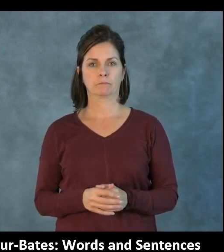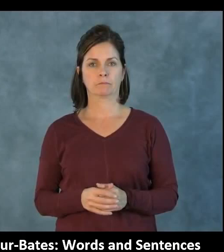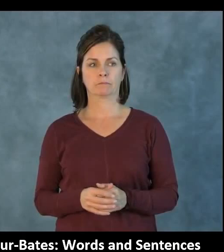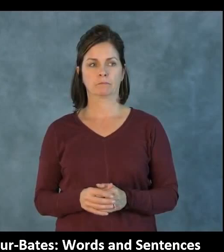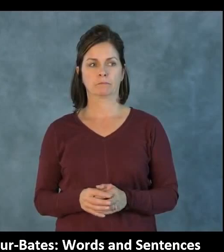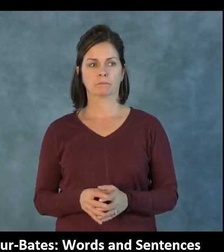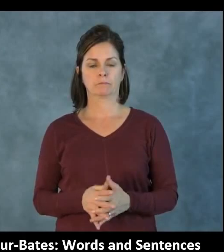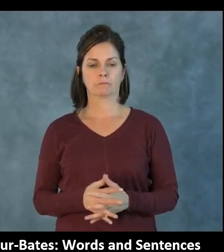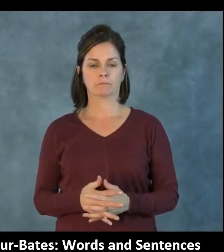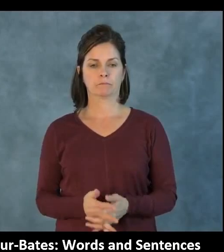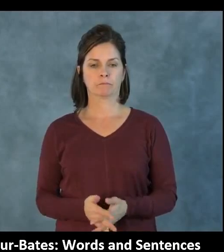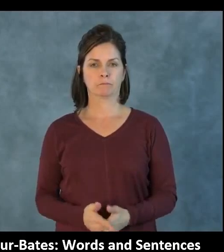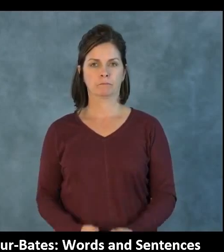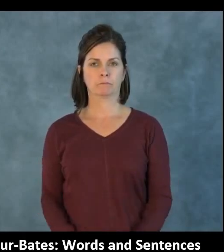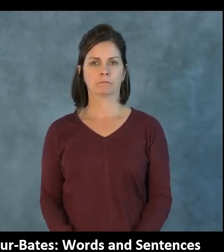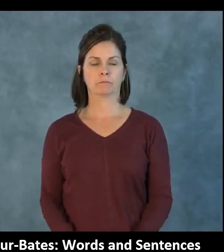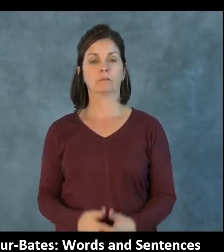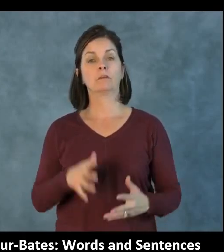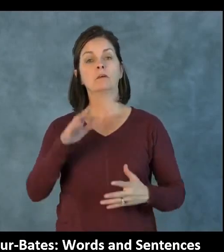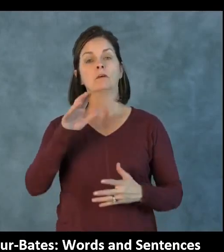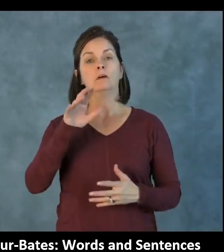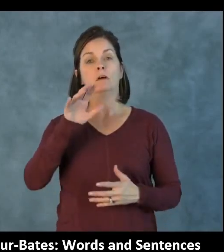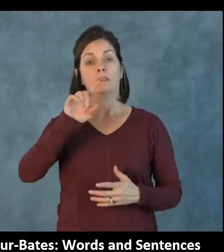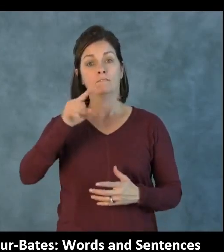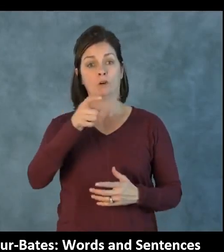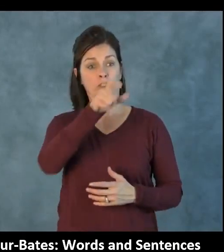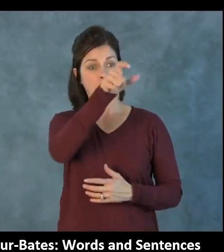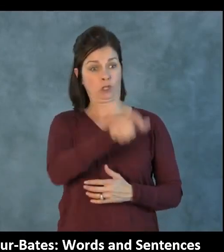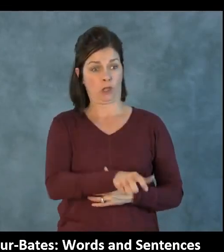In the first column, again we see the child's age